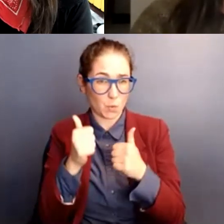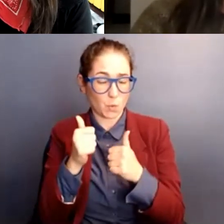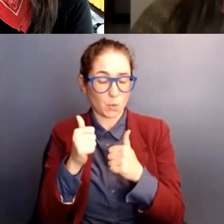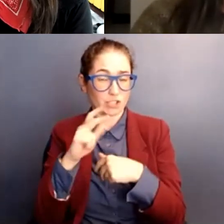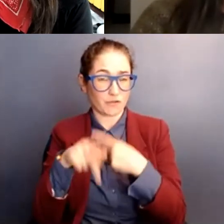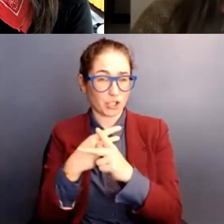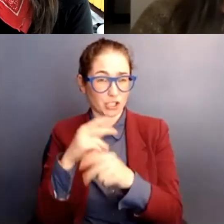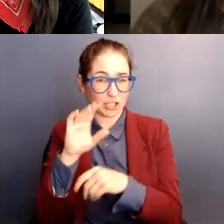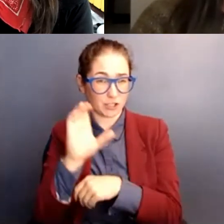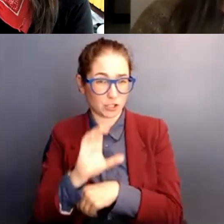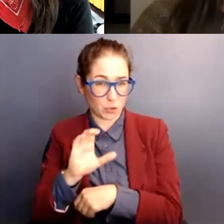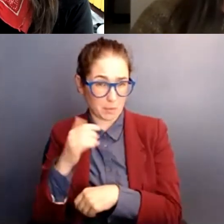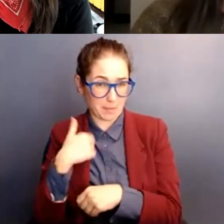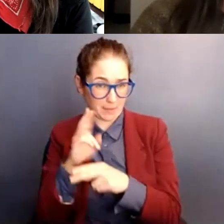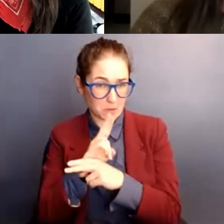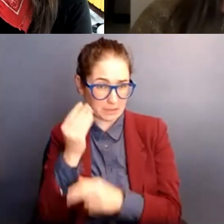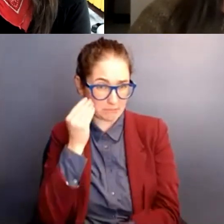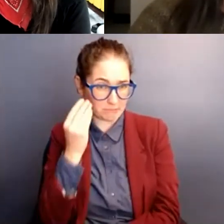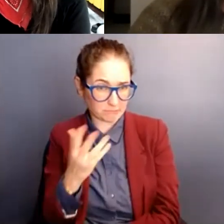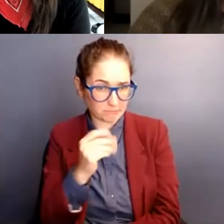on, just to put that out there. Somebody had asked me that